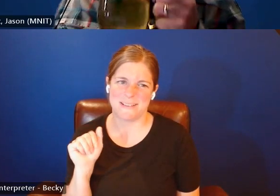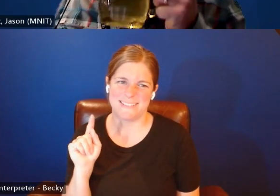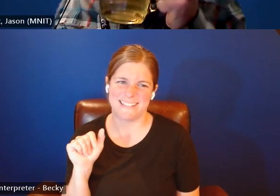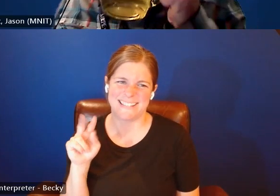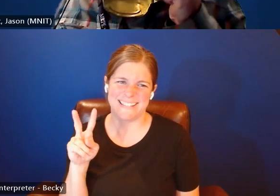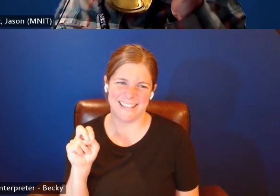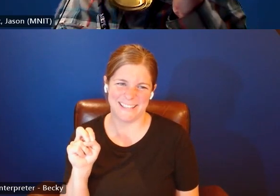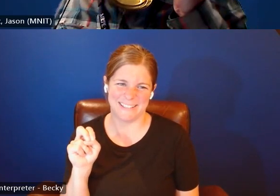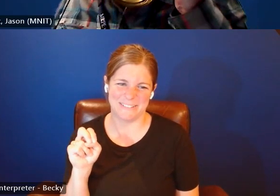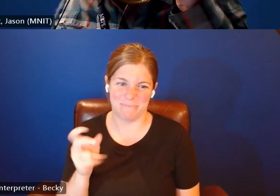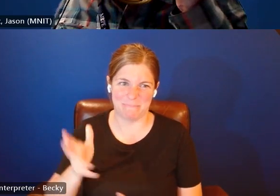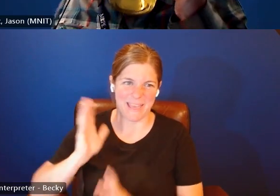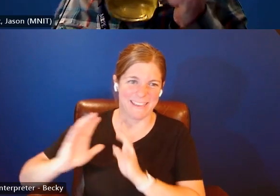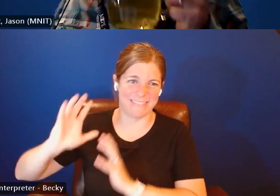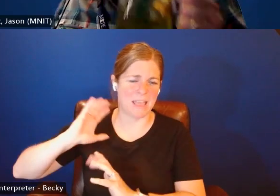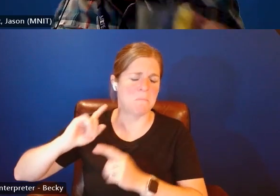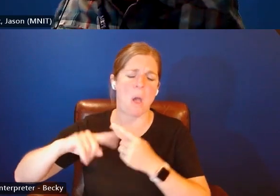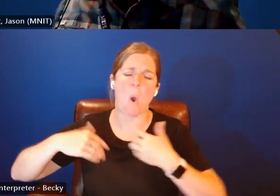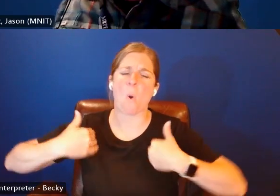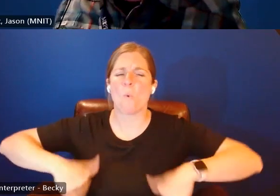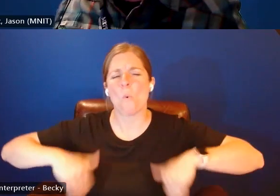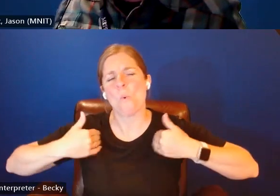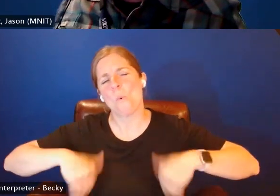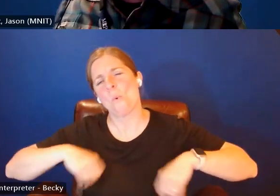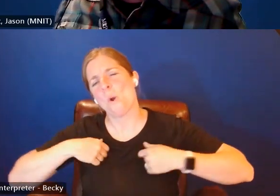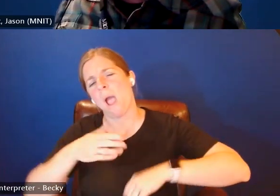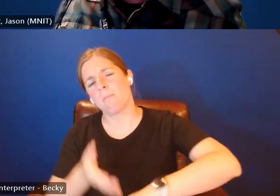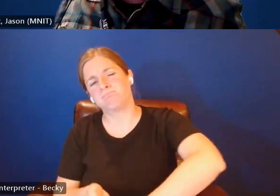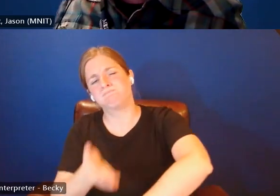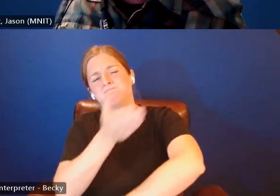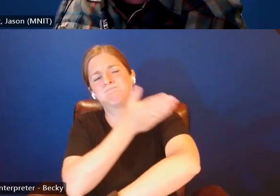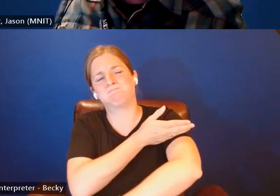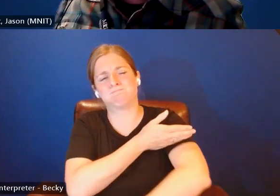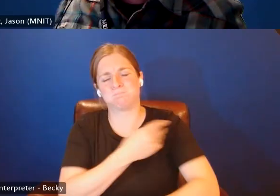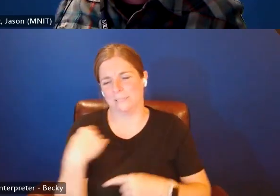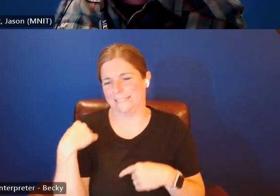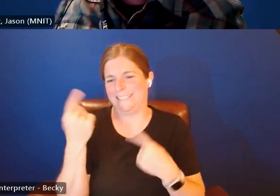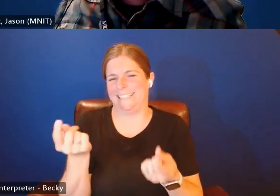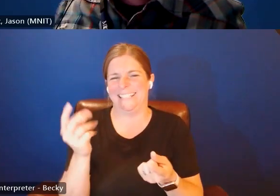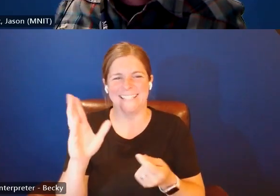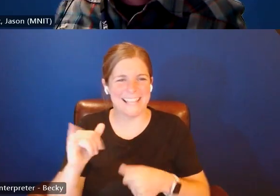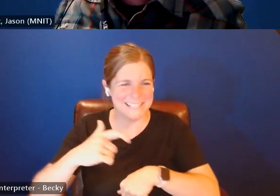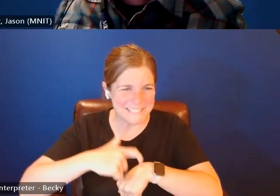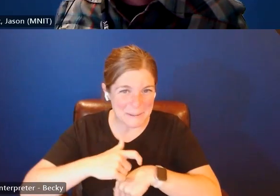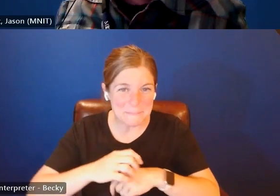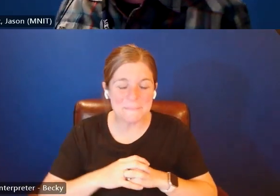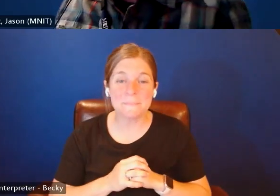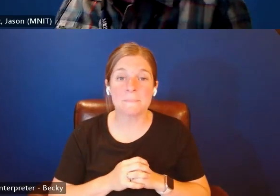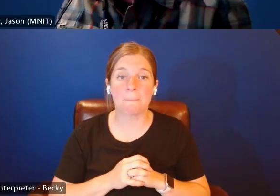of progress since then and so my current screen